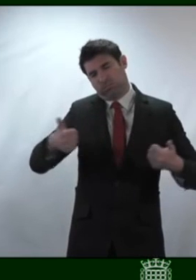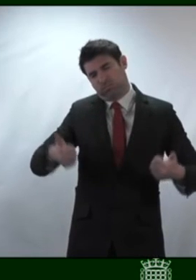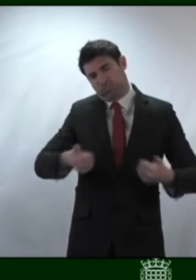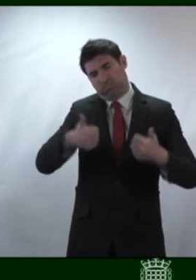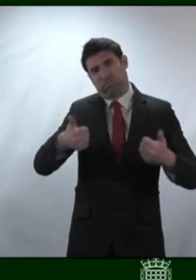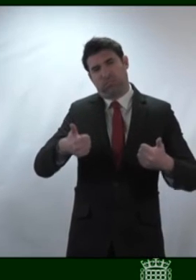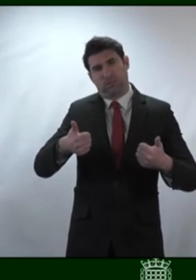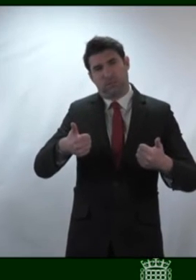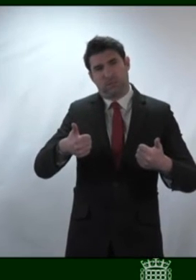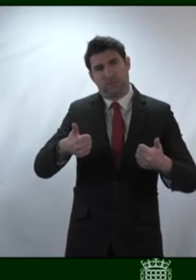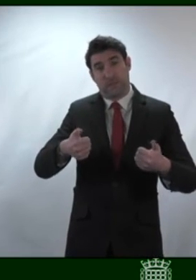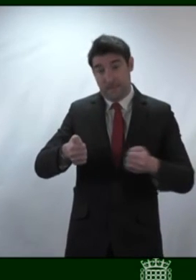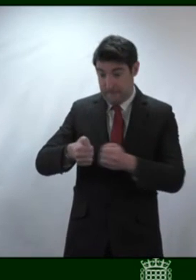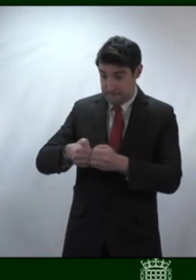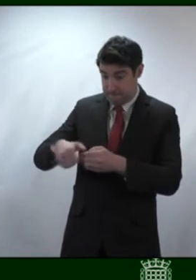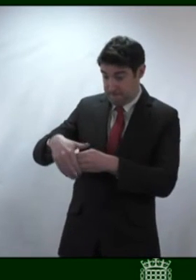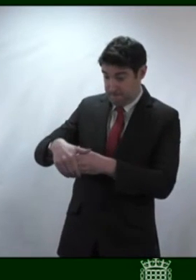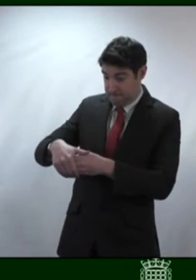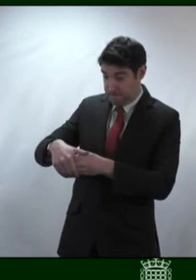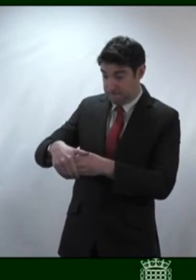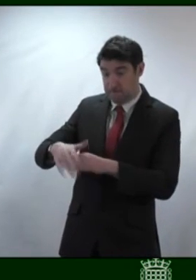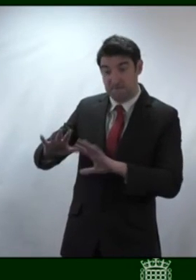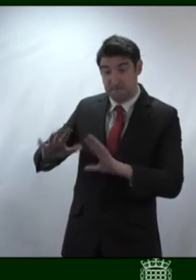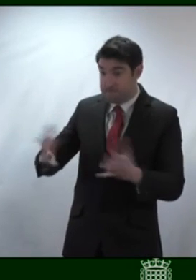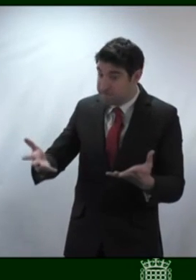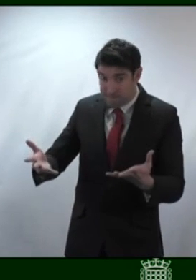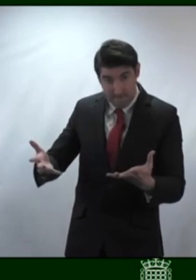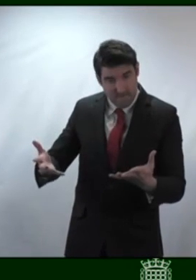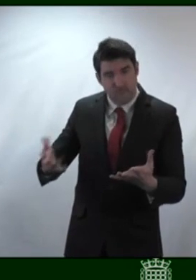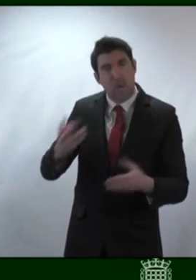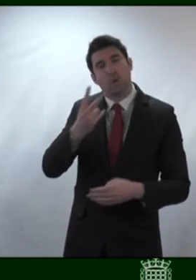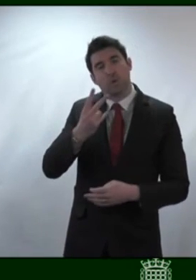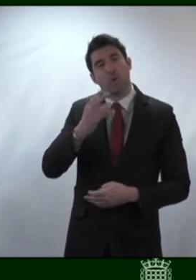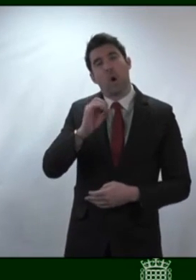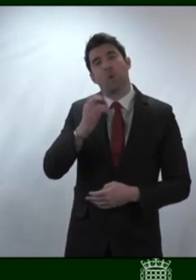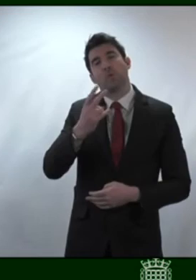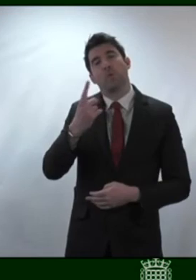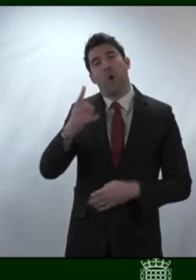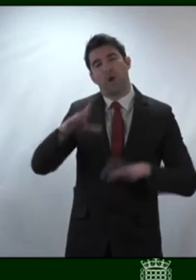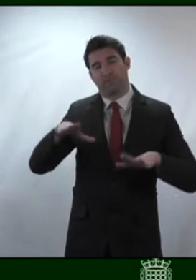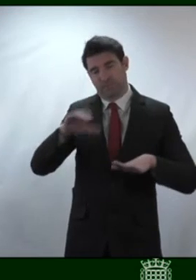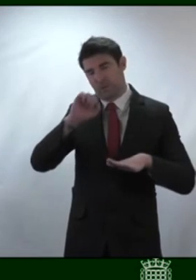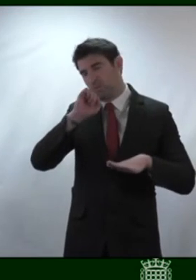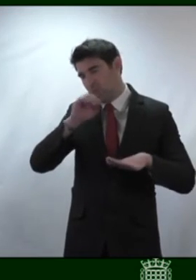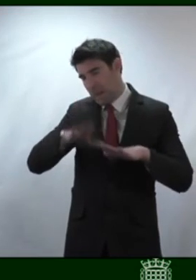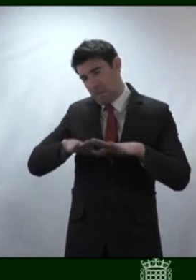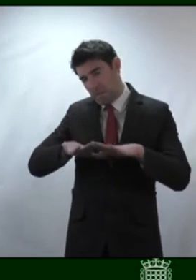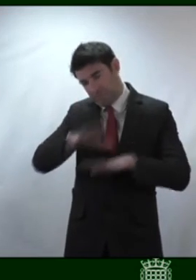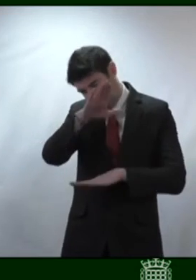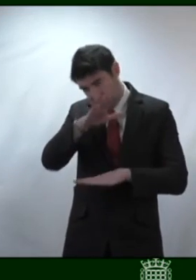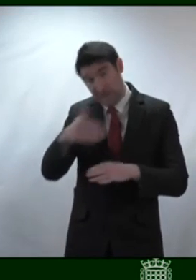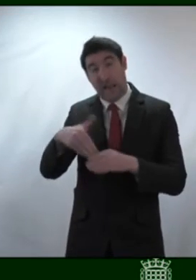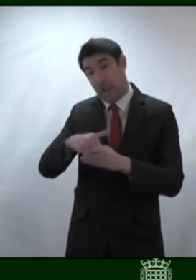go forward with a high heart and confidence into 2021, knowing that there are great opportunities for Scotland and the rest of the UK. >> Ian Blackford